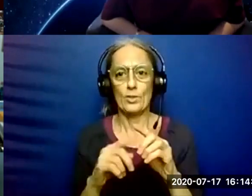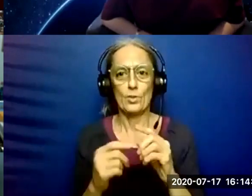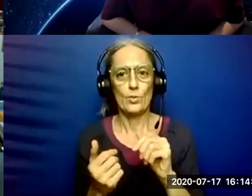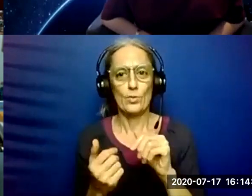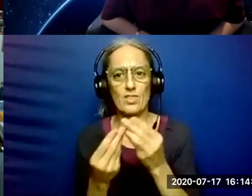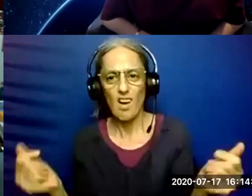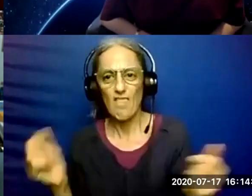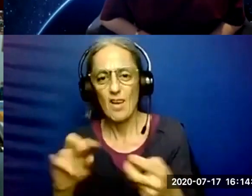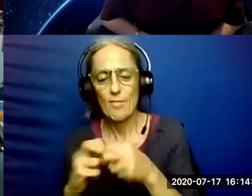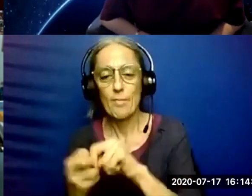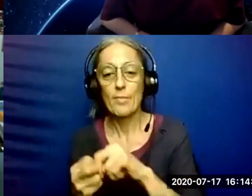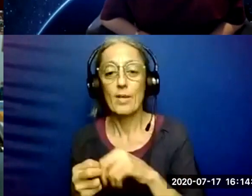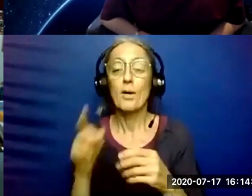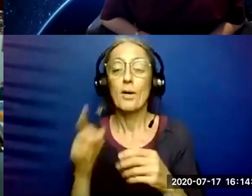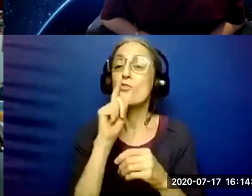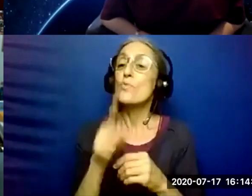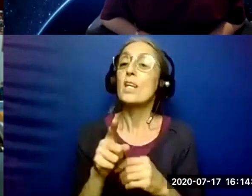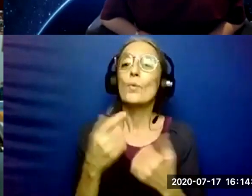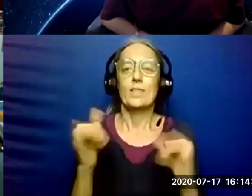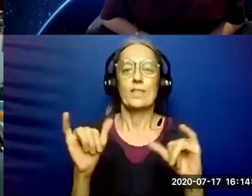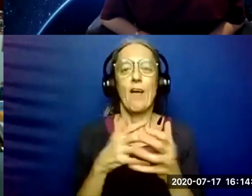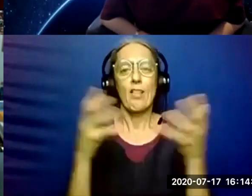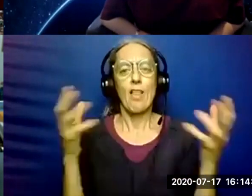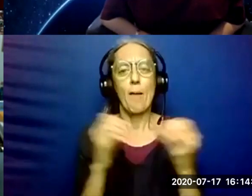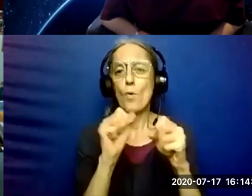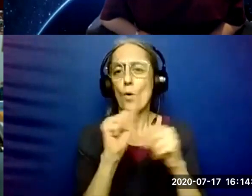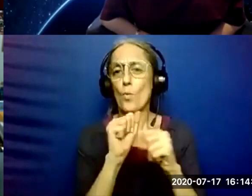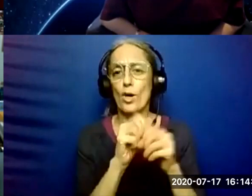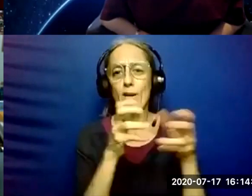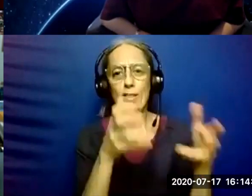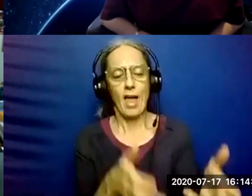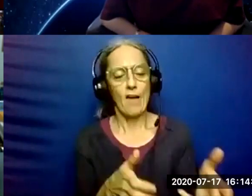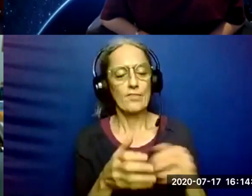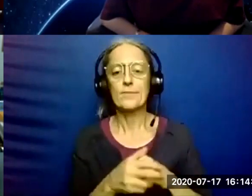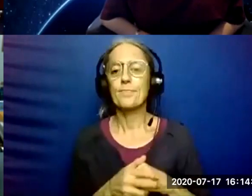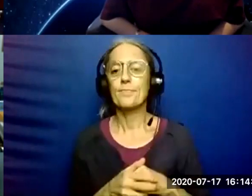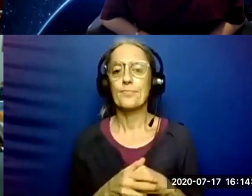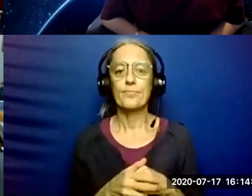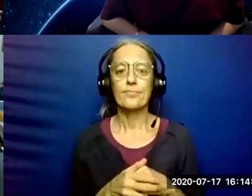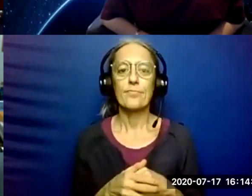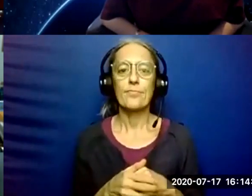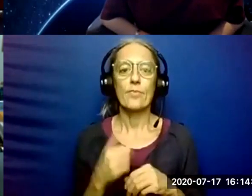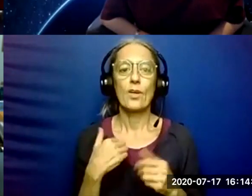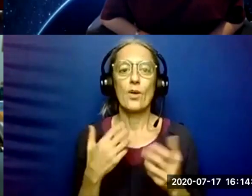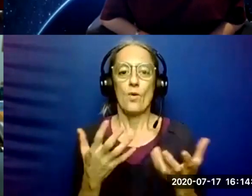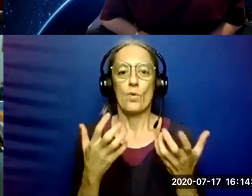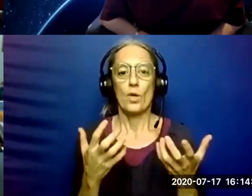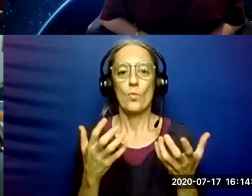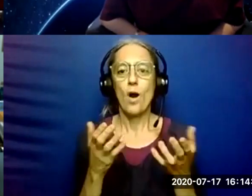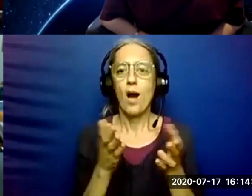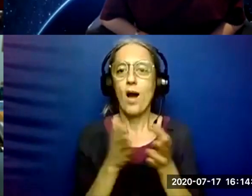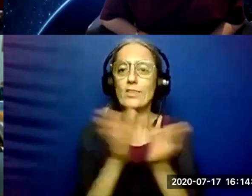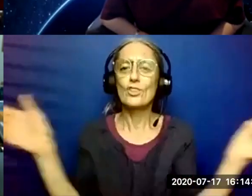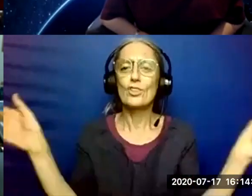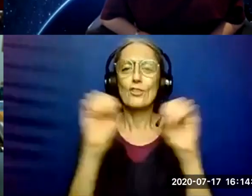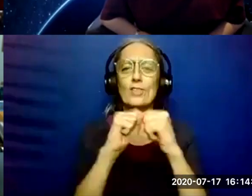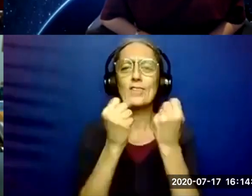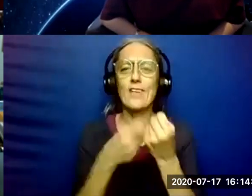to go to really allow the broader society to understand the collaborativeness that we